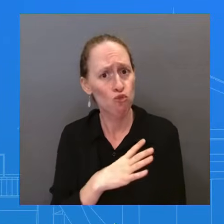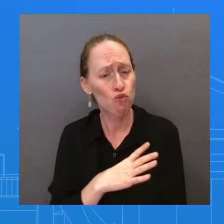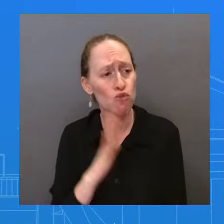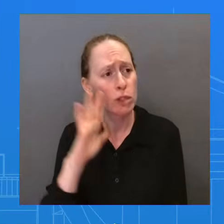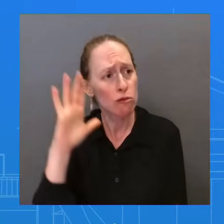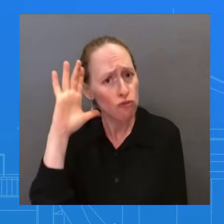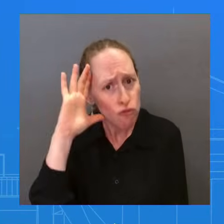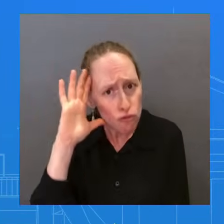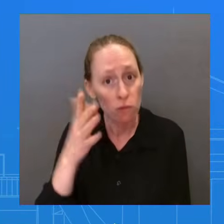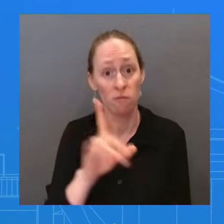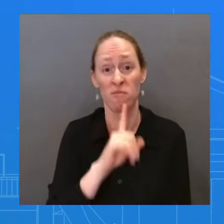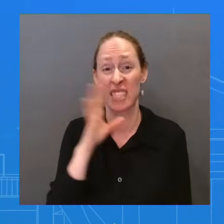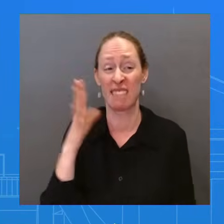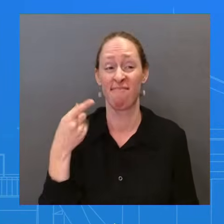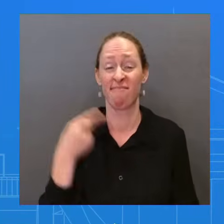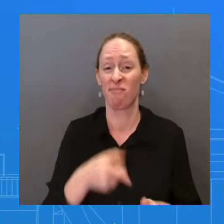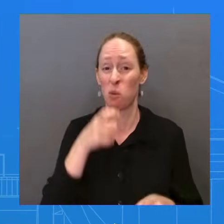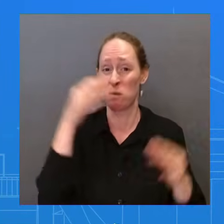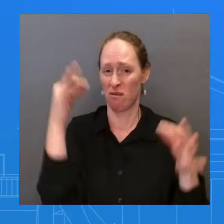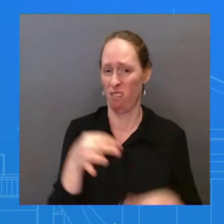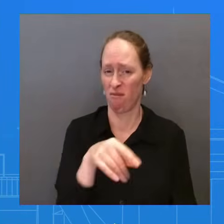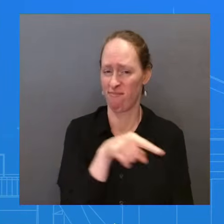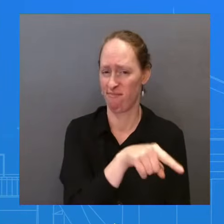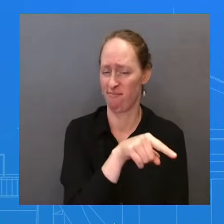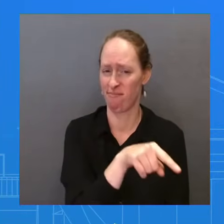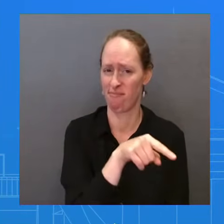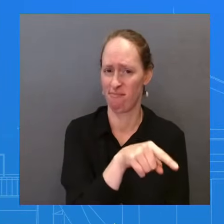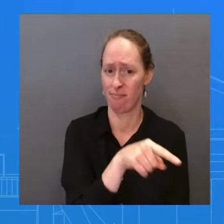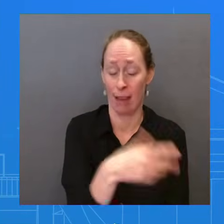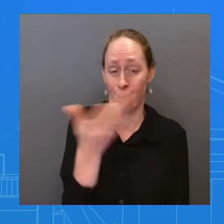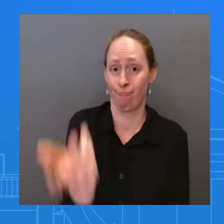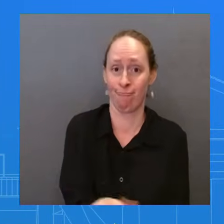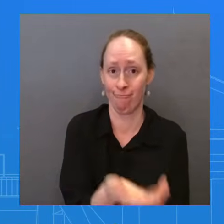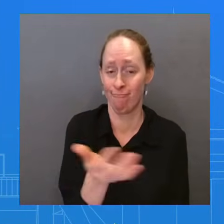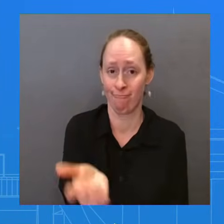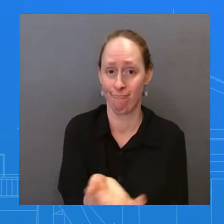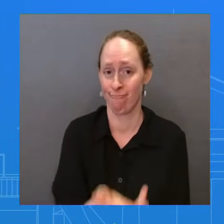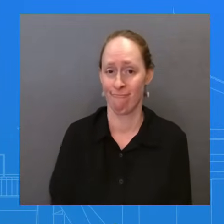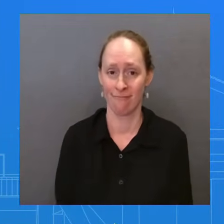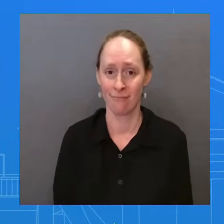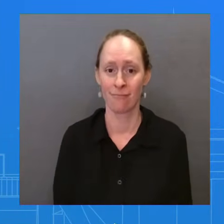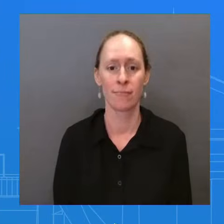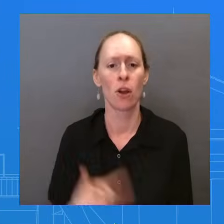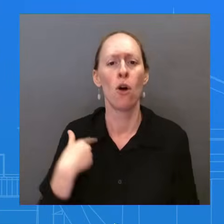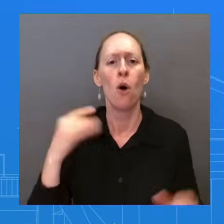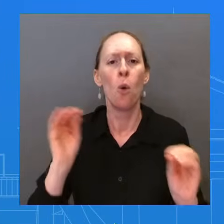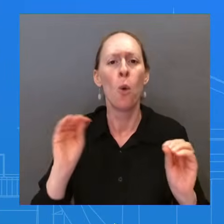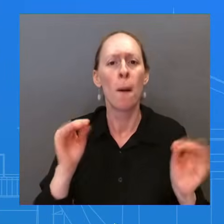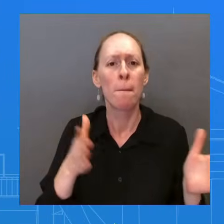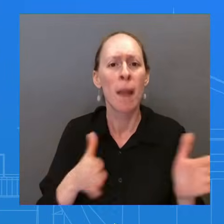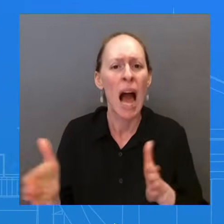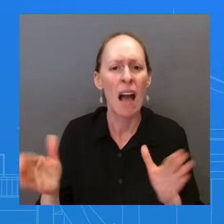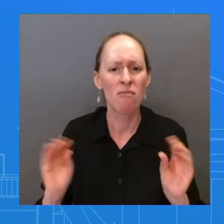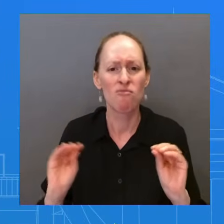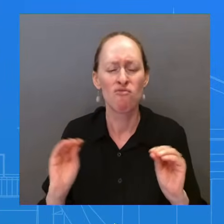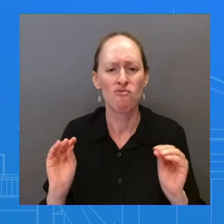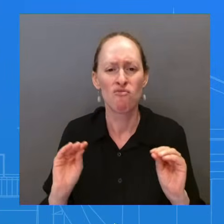whether they want to do that. We're not -- I don't have -- there's no plans that I'm aware of anyway to reach out, you know, actively to pull that from them.